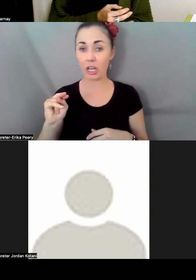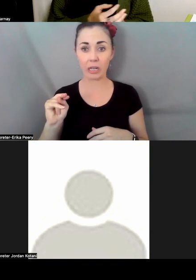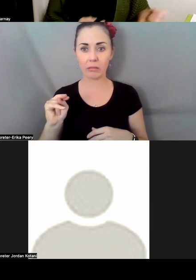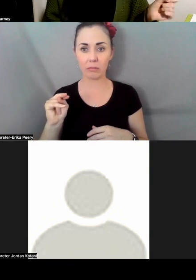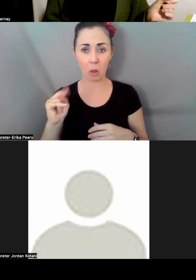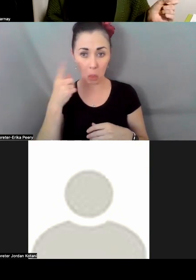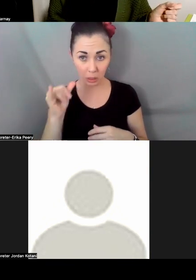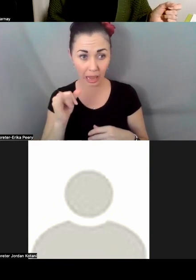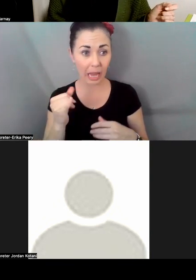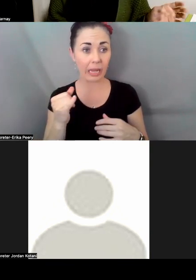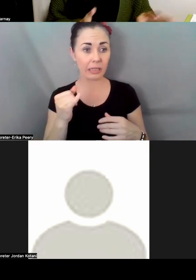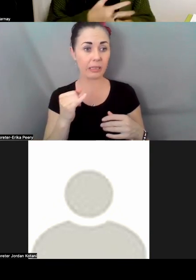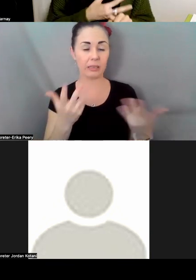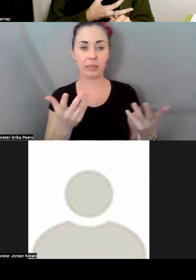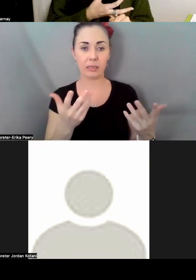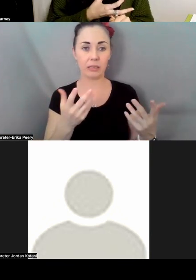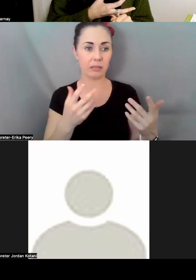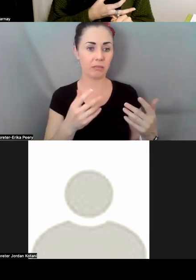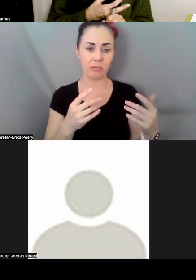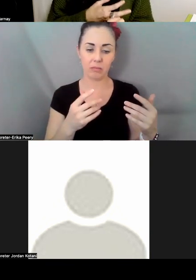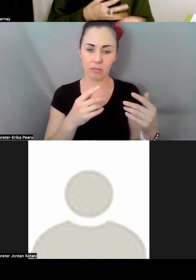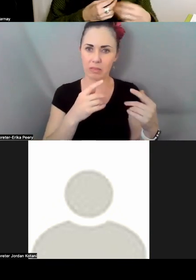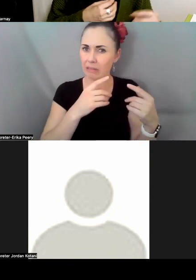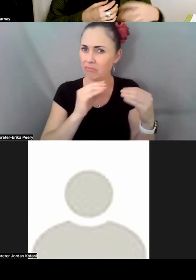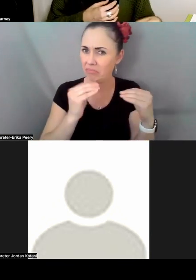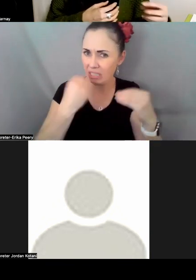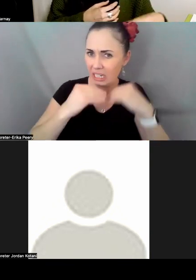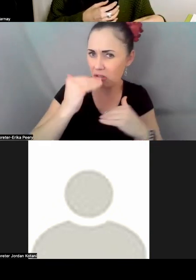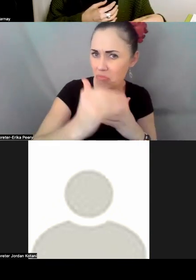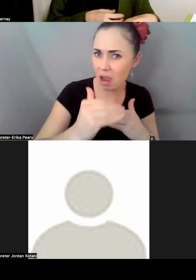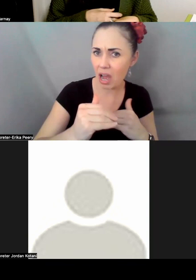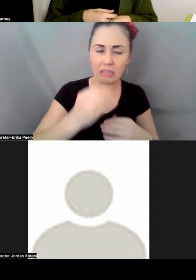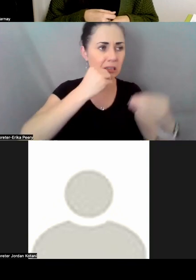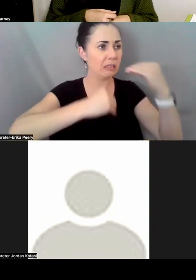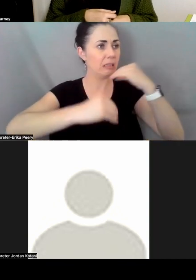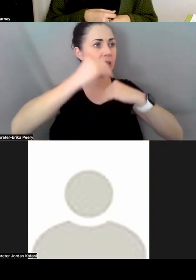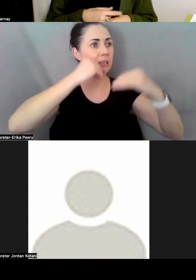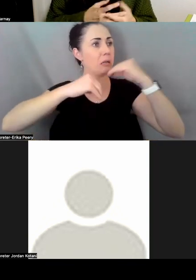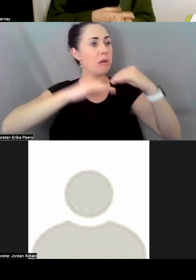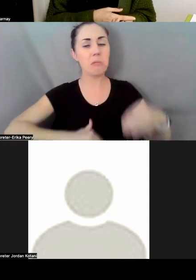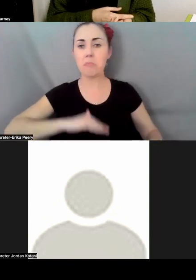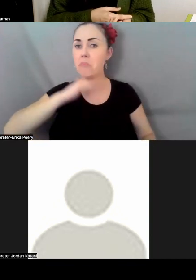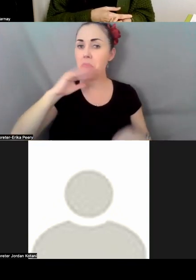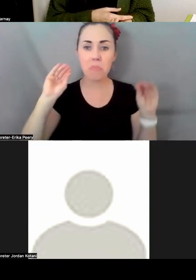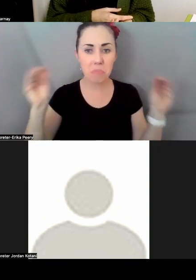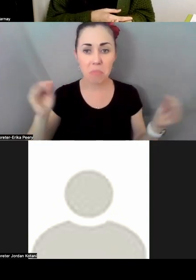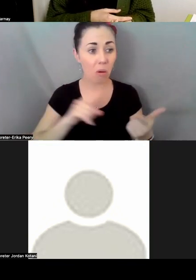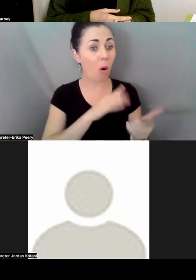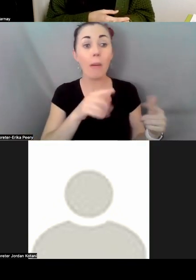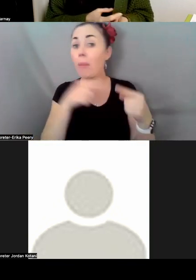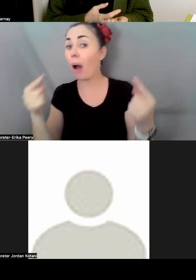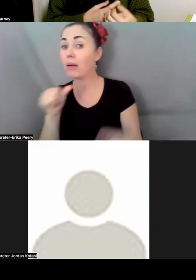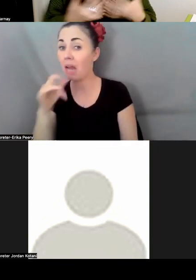We can see like not feeling full at all. Eating and eating and eating, not feeling hungry. Don't